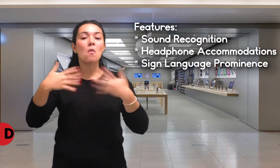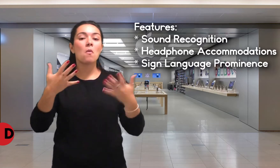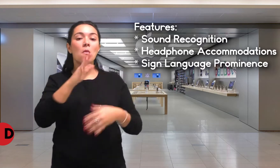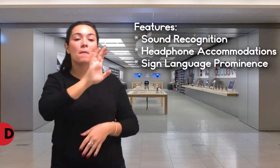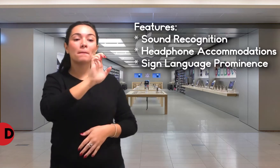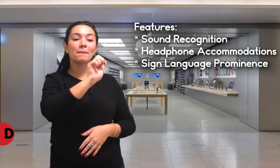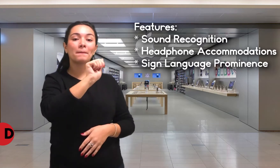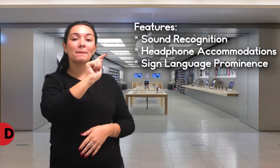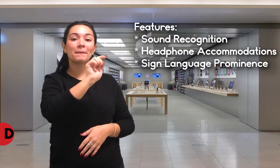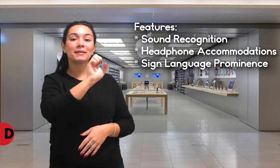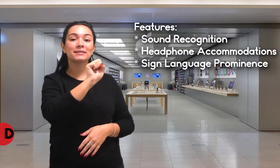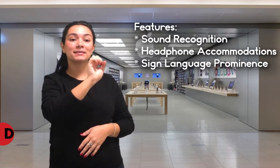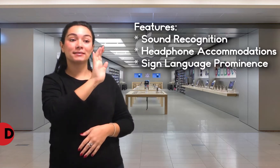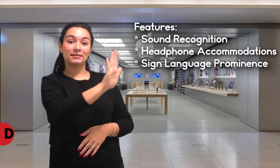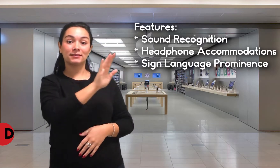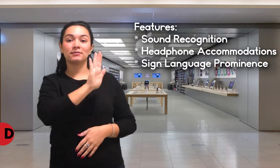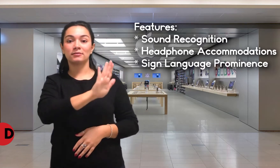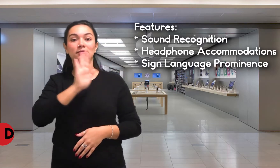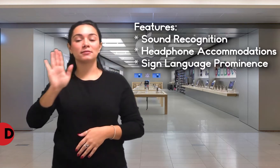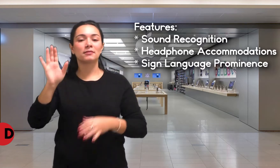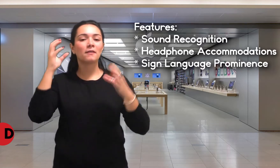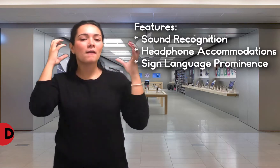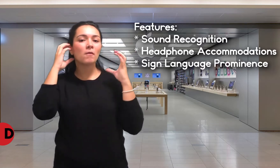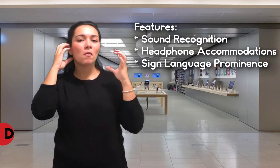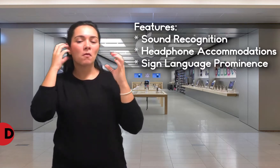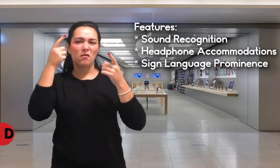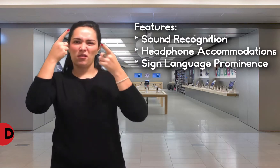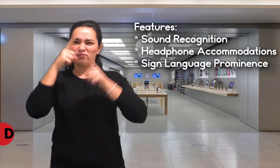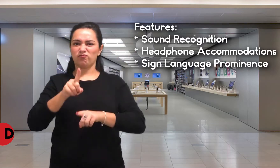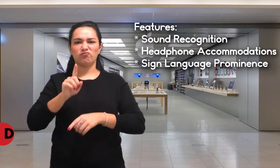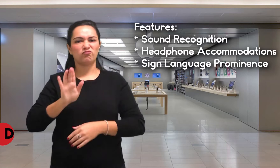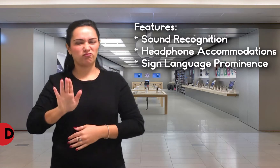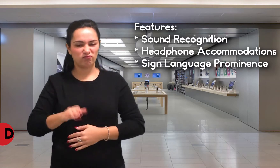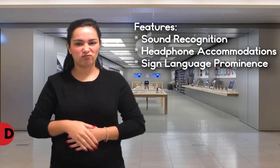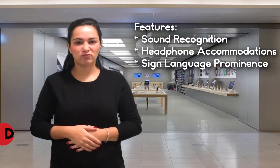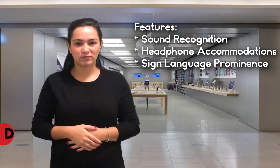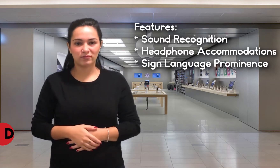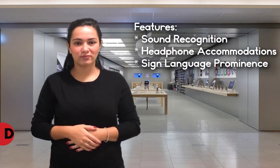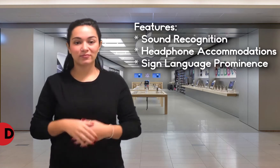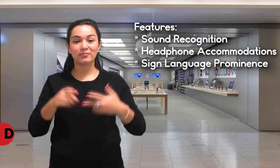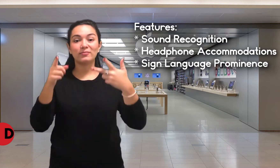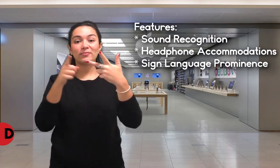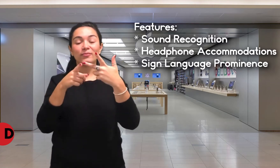It works only if using Apple or Beats headphones.